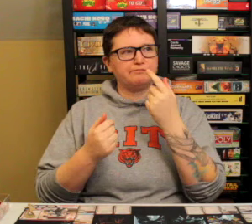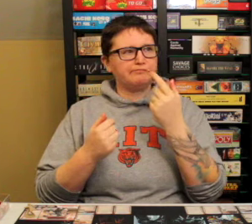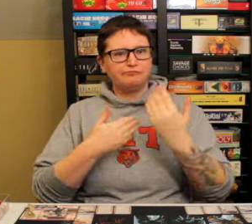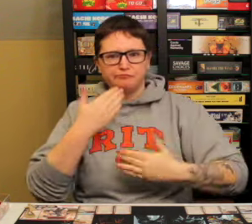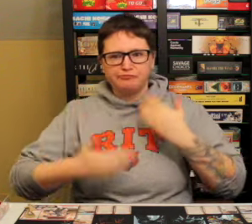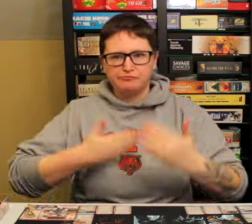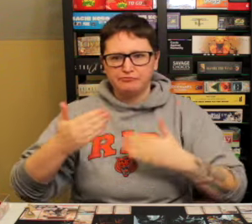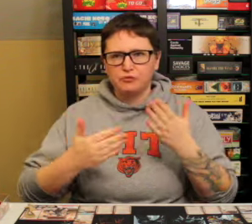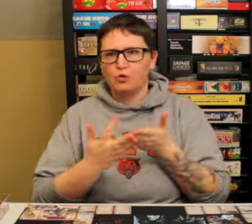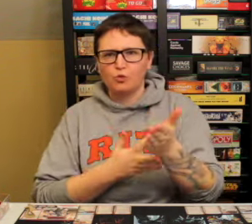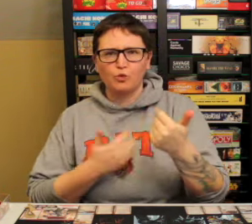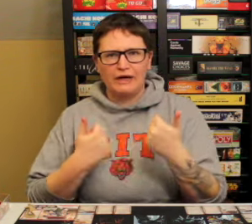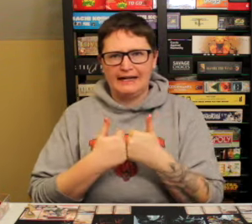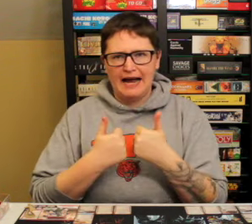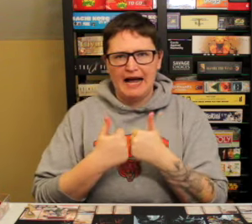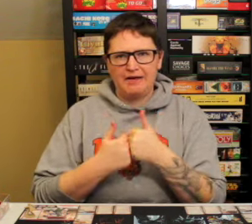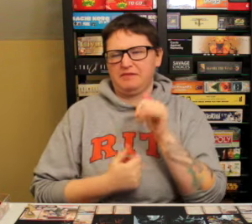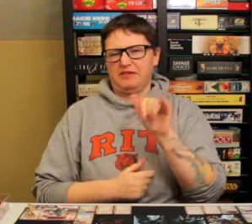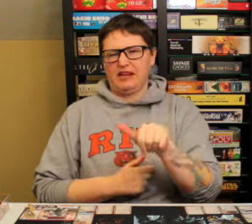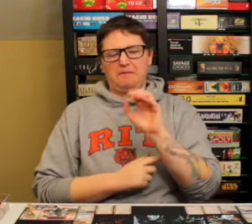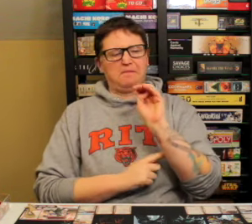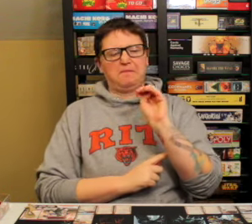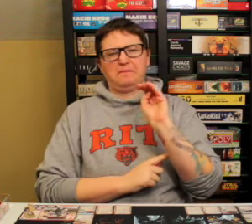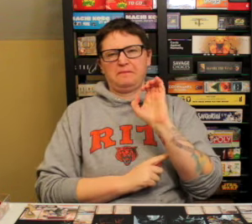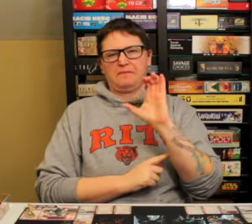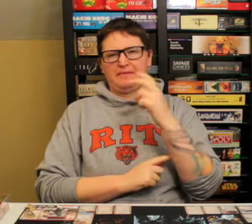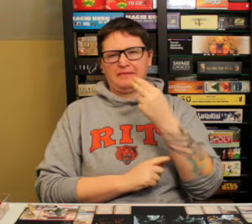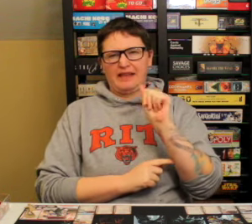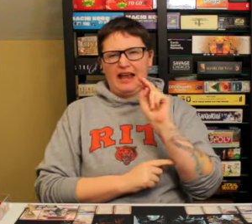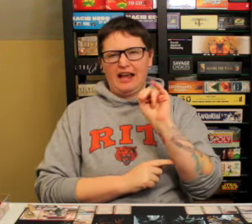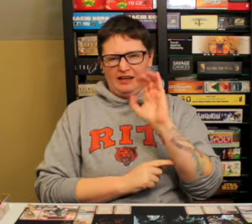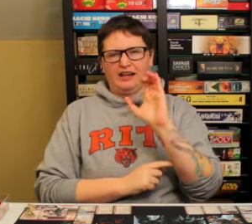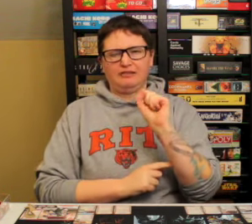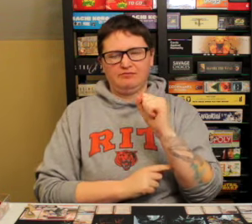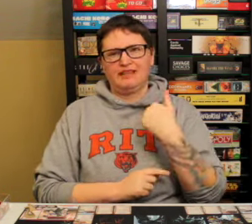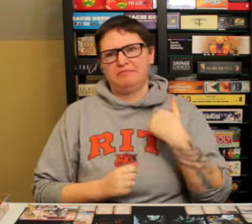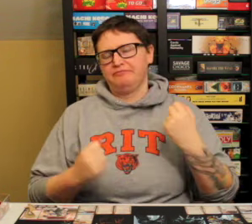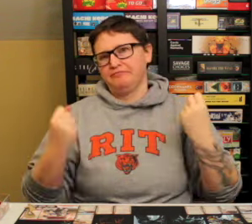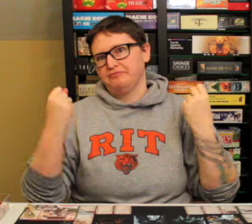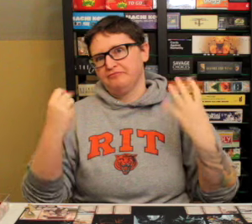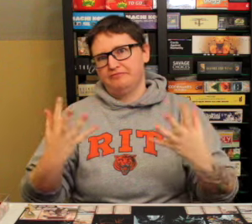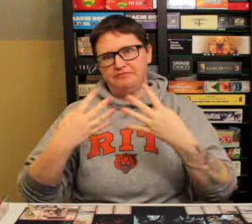How do you progress through the game? Those sorts of mechanics.